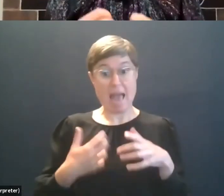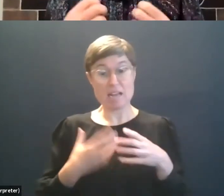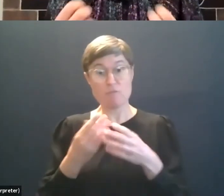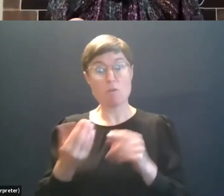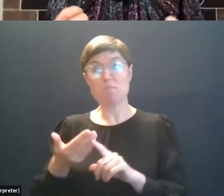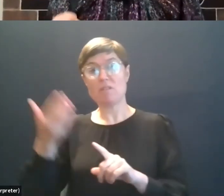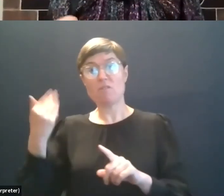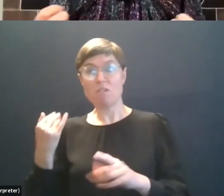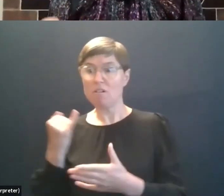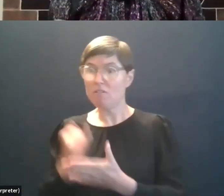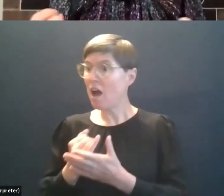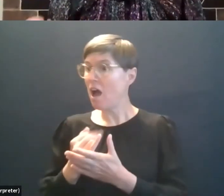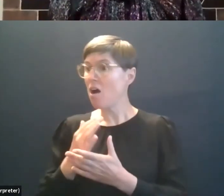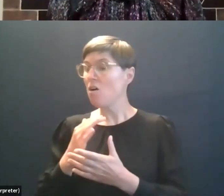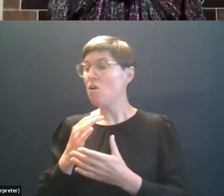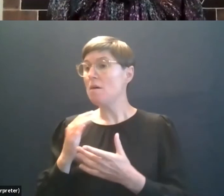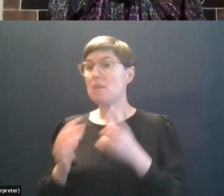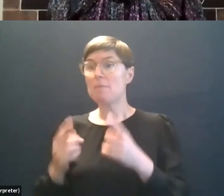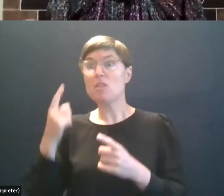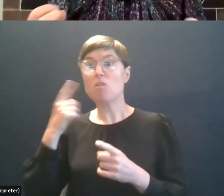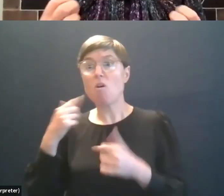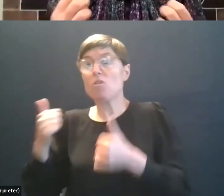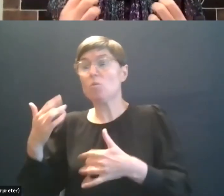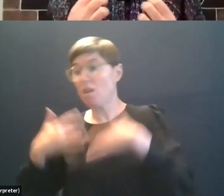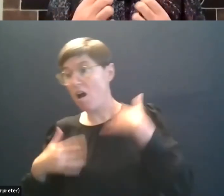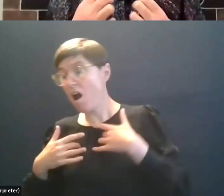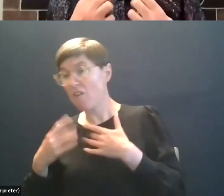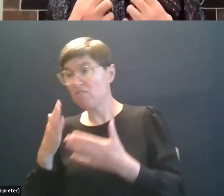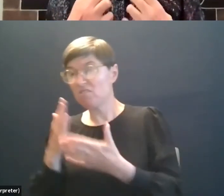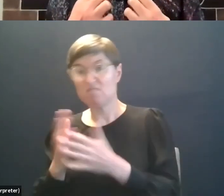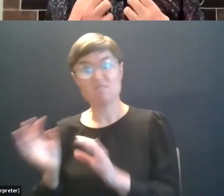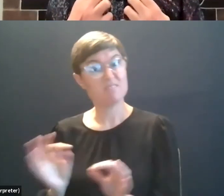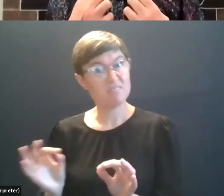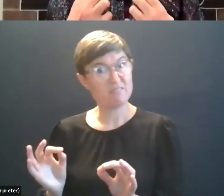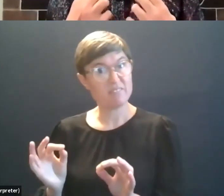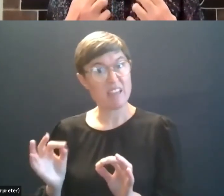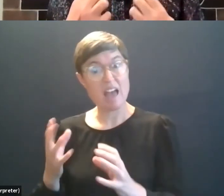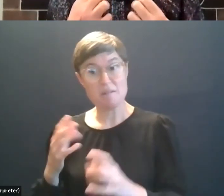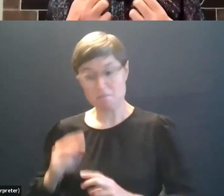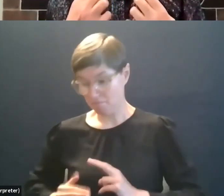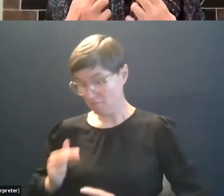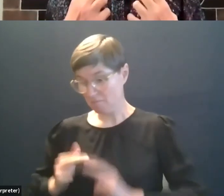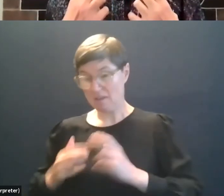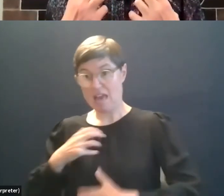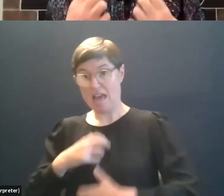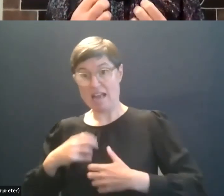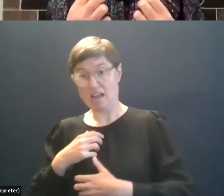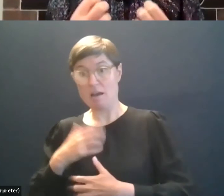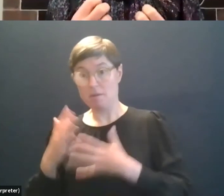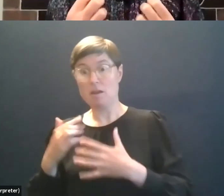People thought their lives were going to be better than this. And we need to take that